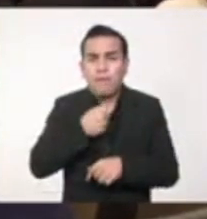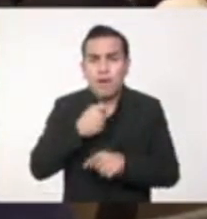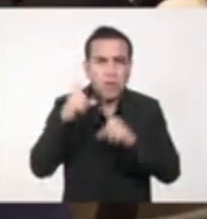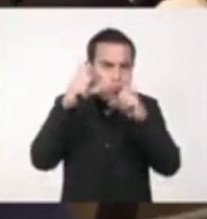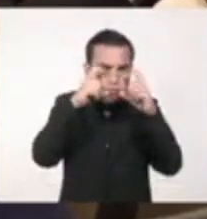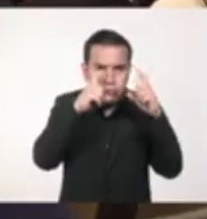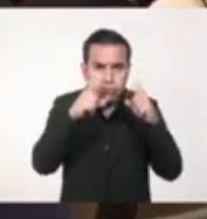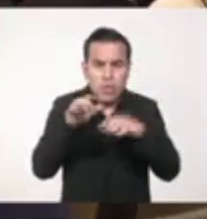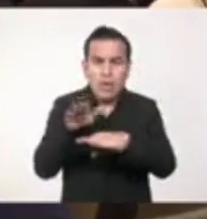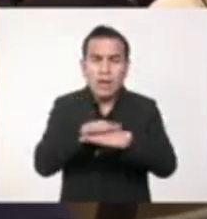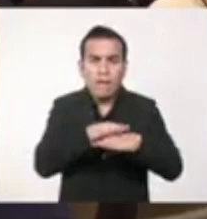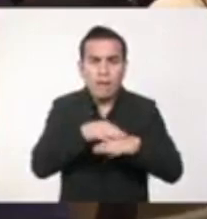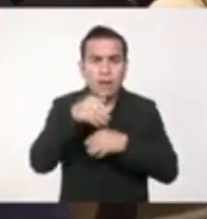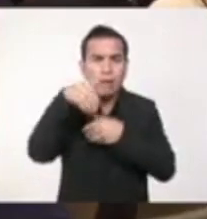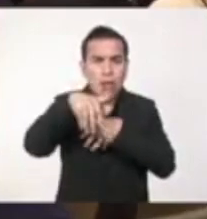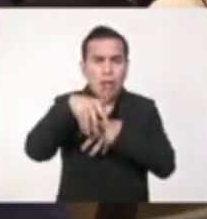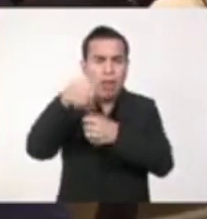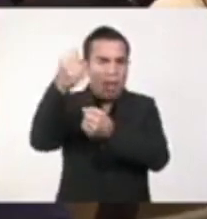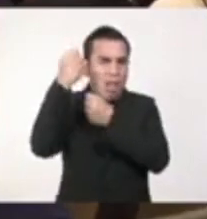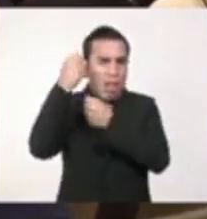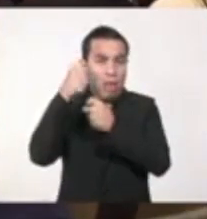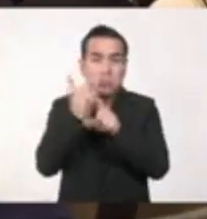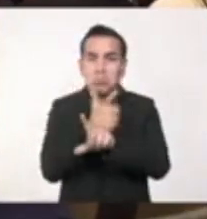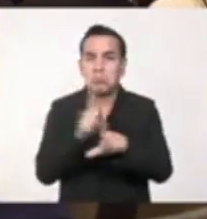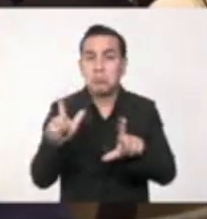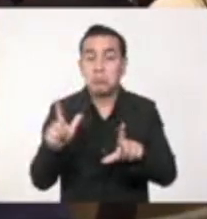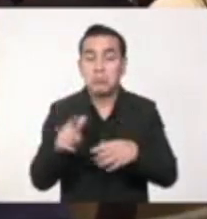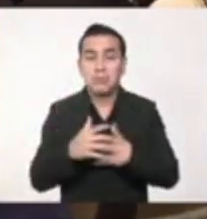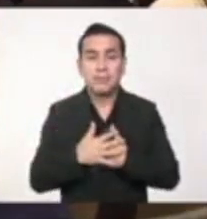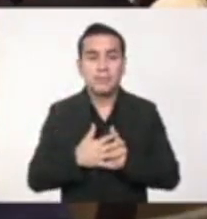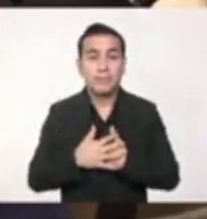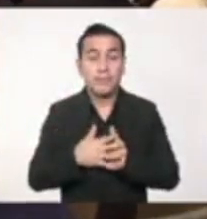Pyrrhic manifestation, yes. But are they society